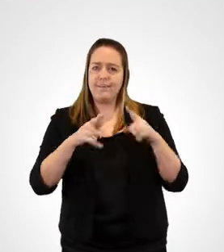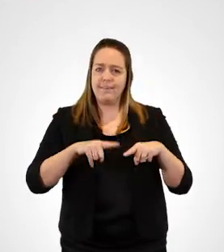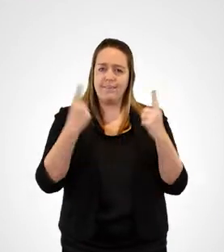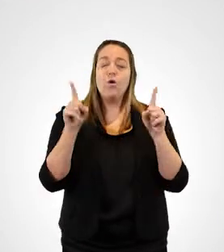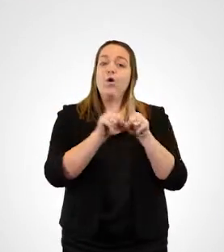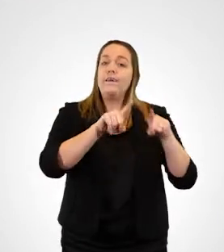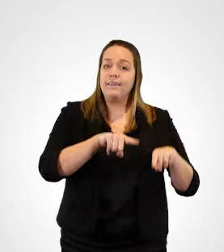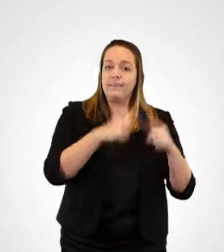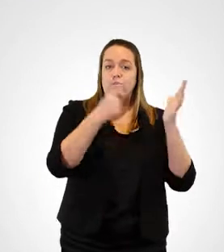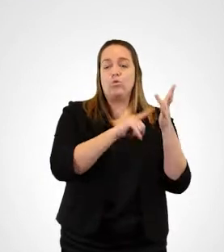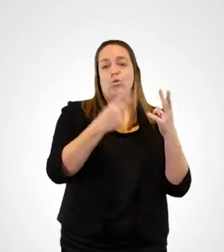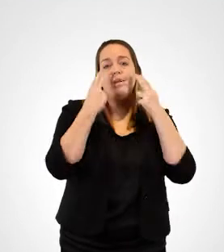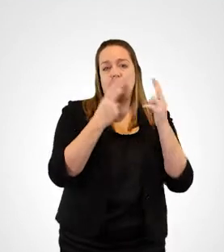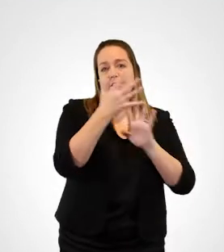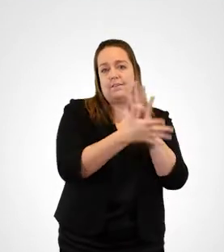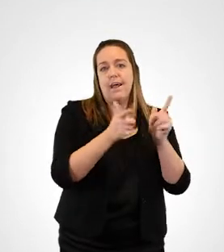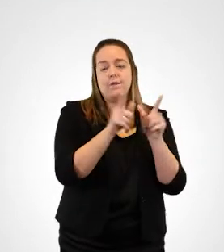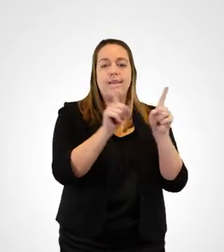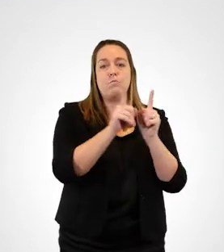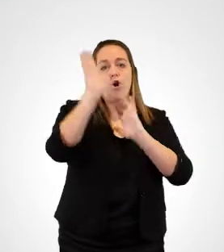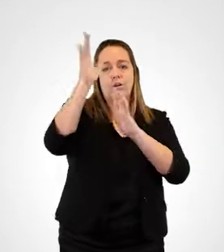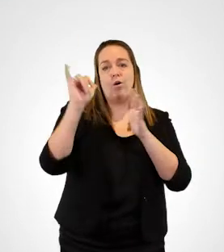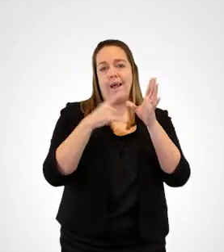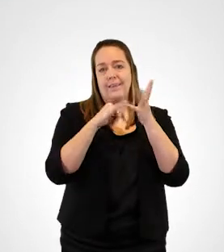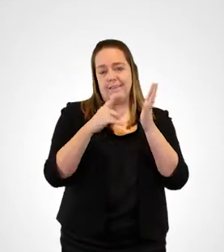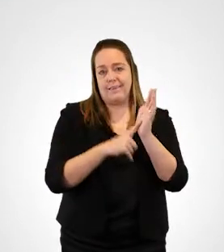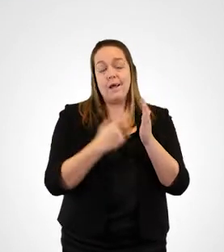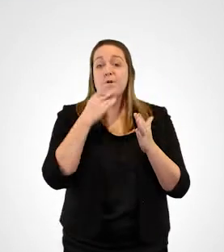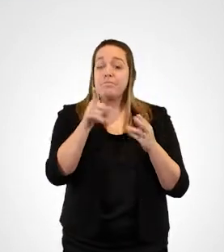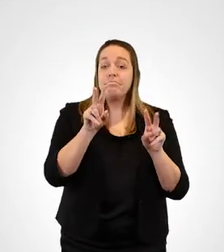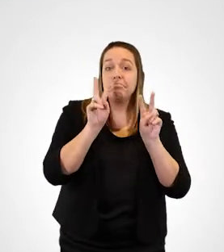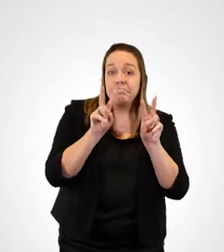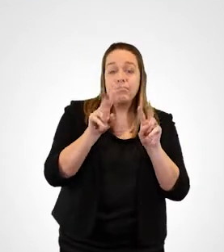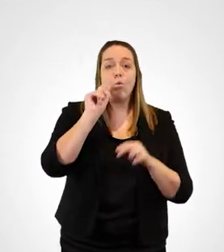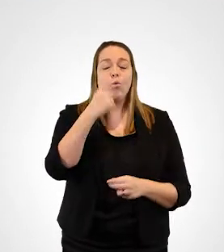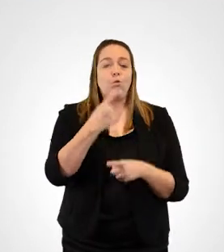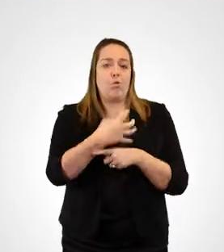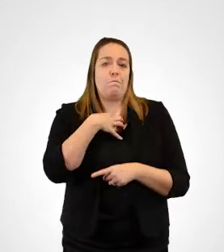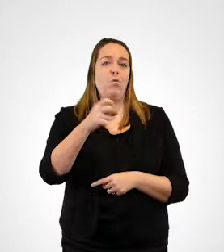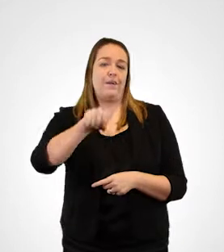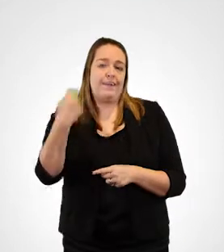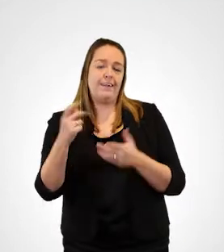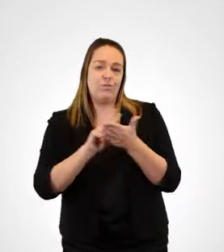natural sign language such as Auslan or ASL. So stay tuned and we'll have more to say on that when we see you in the next presentation.